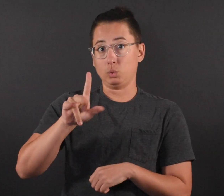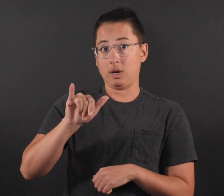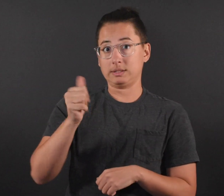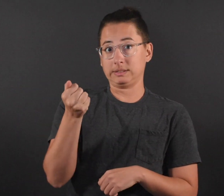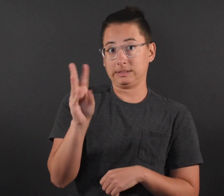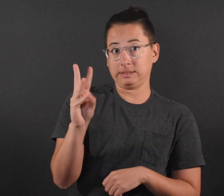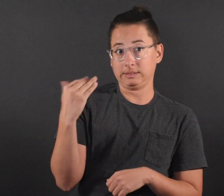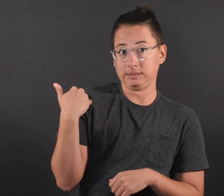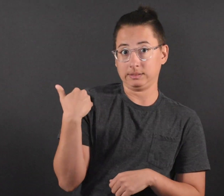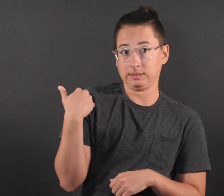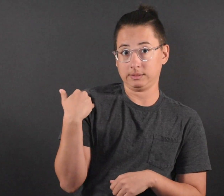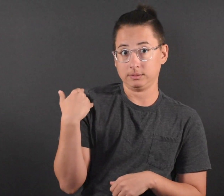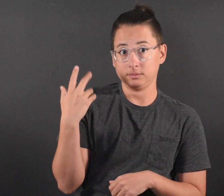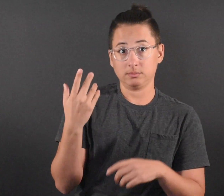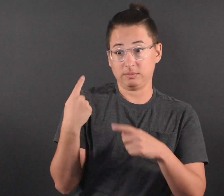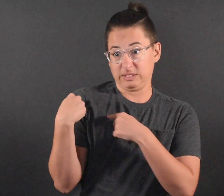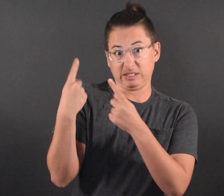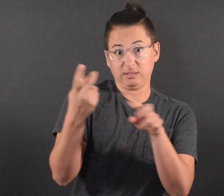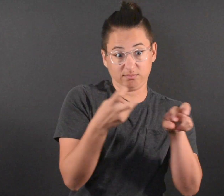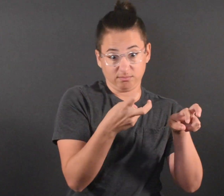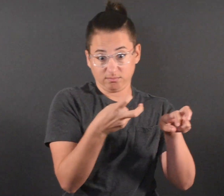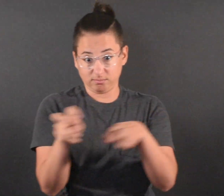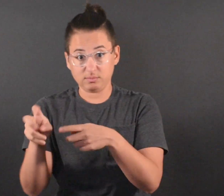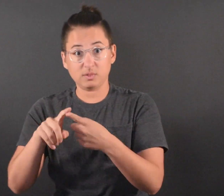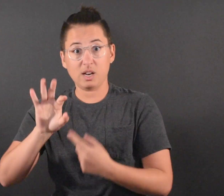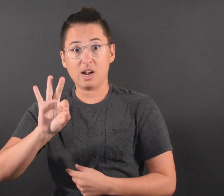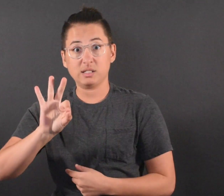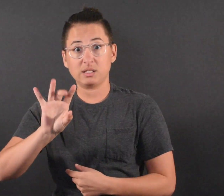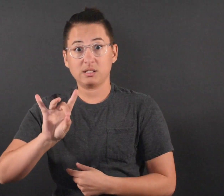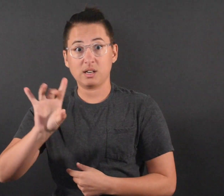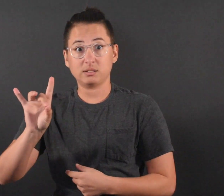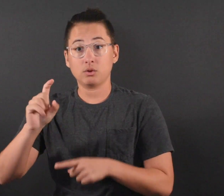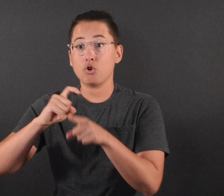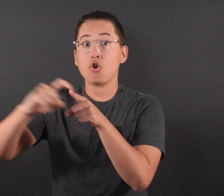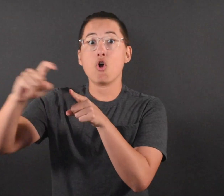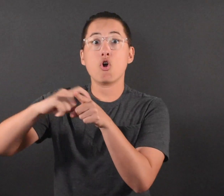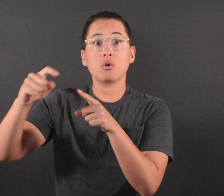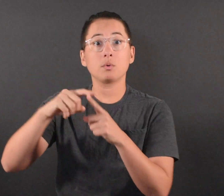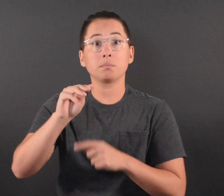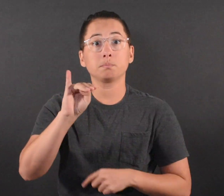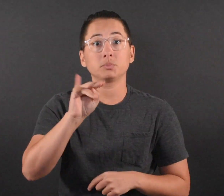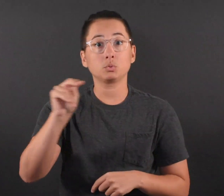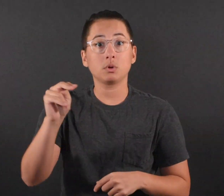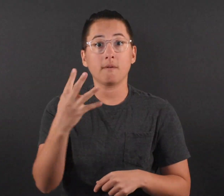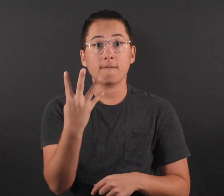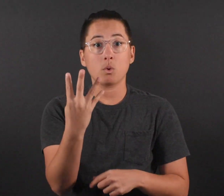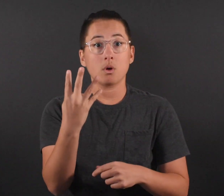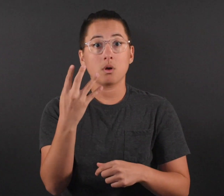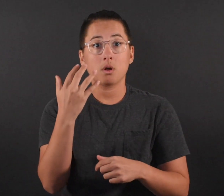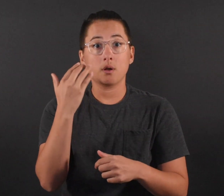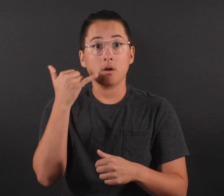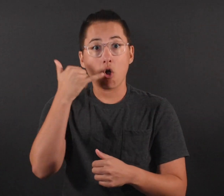Since switching to 988 on July 16, calls to Minnesota’s four call centers have increased 44%.